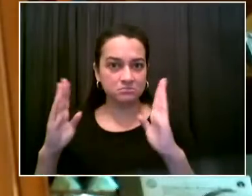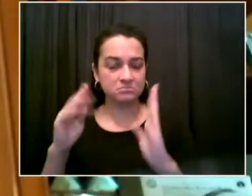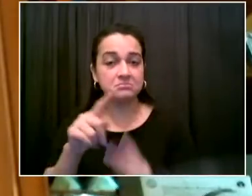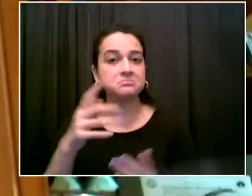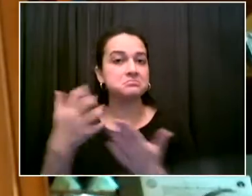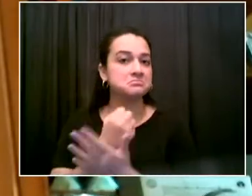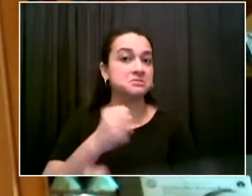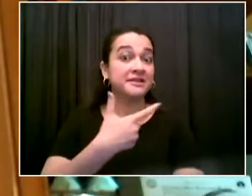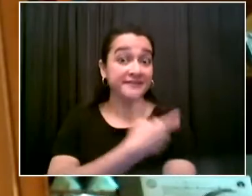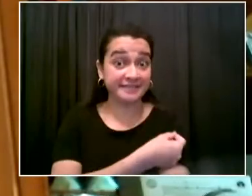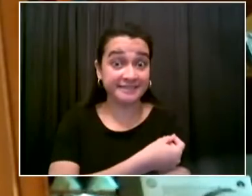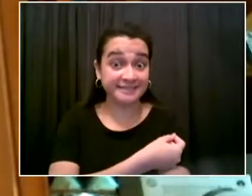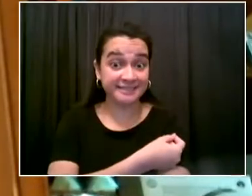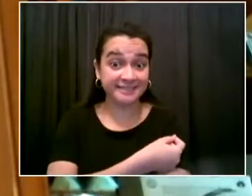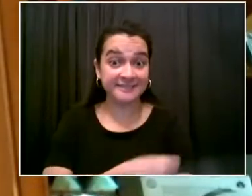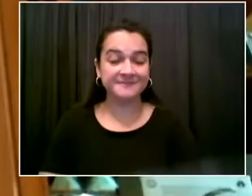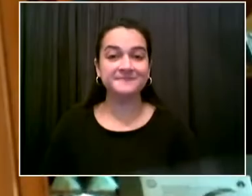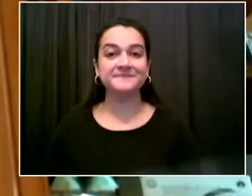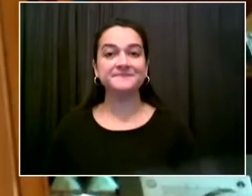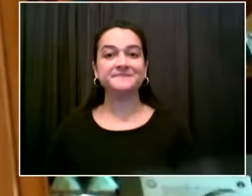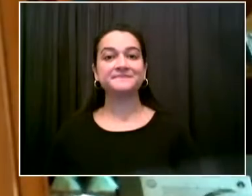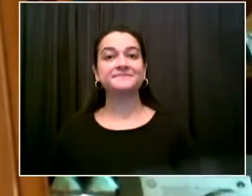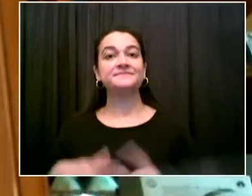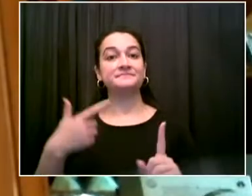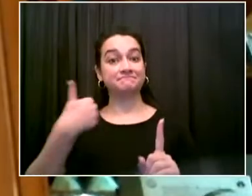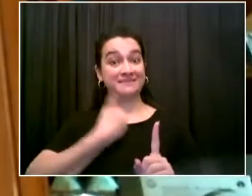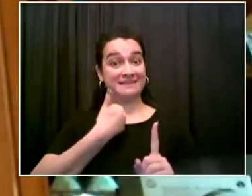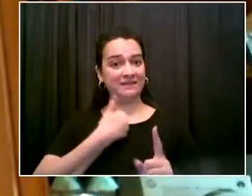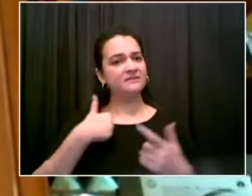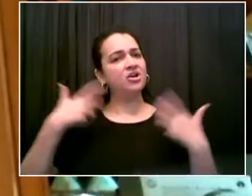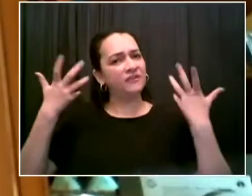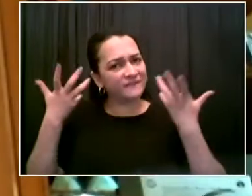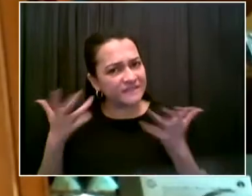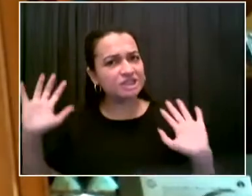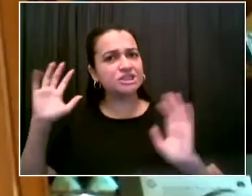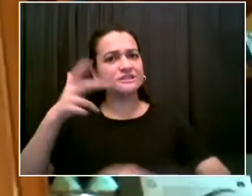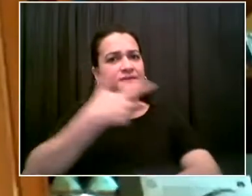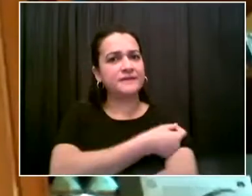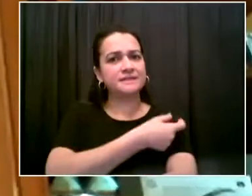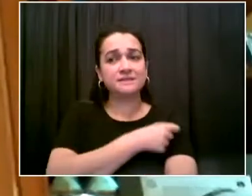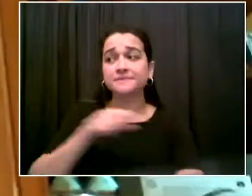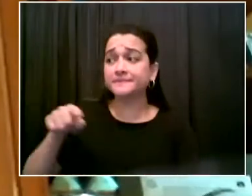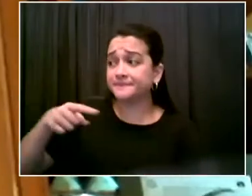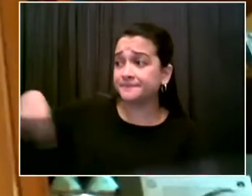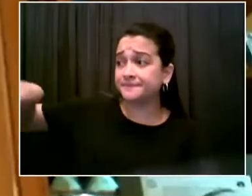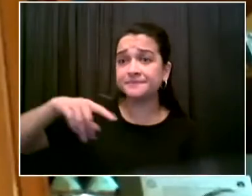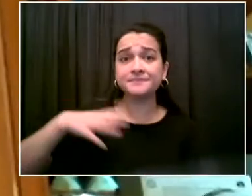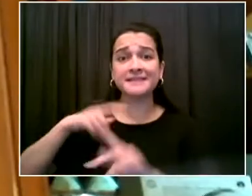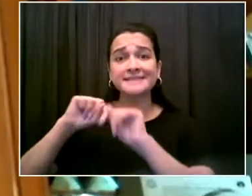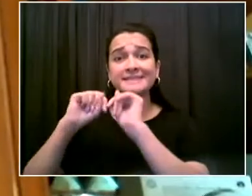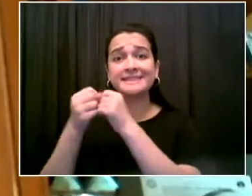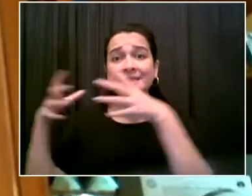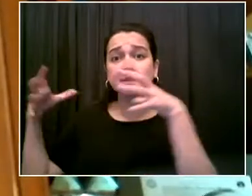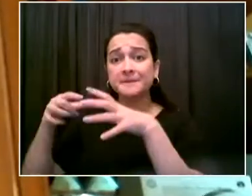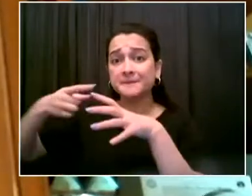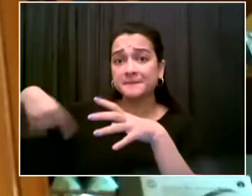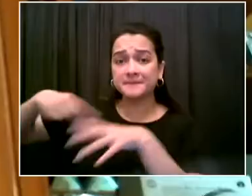MPSILE AND CONVENIENT. 90% OF THE ATTENDEES IN GAE MO NEWERE